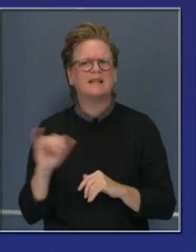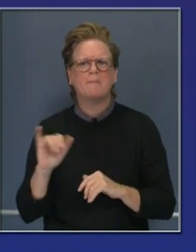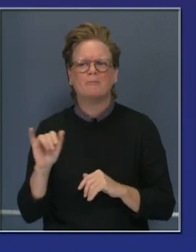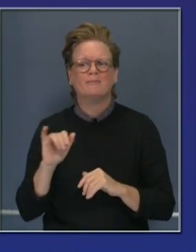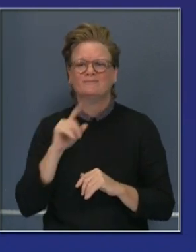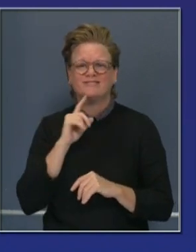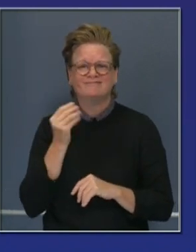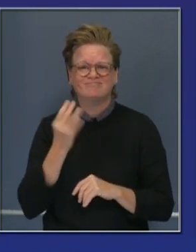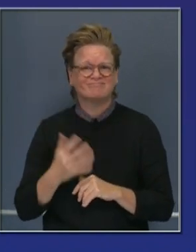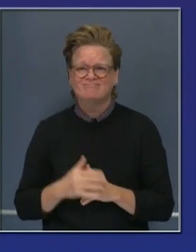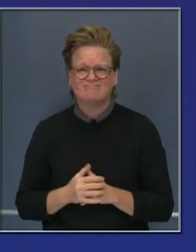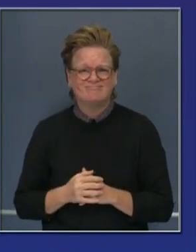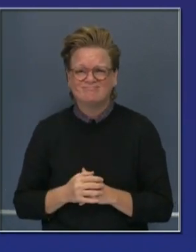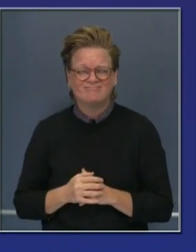ALL ACROSS THE NATION.